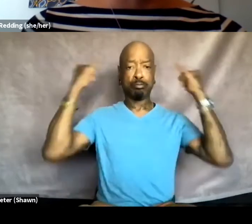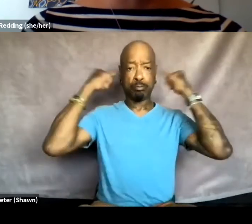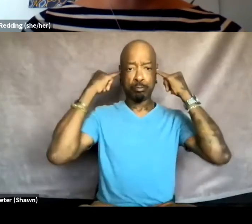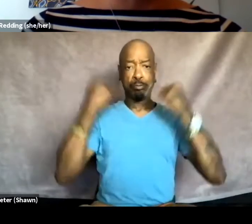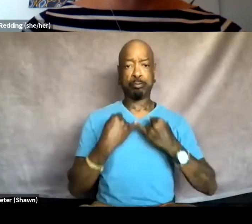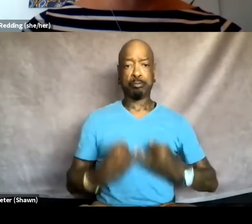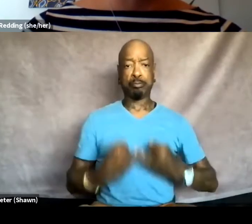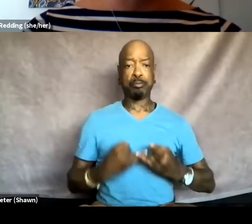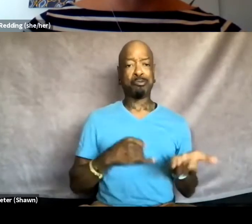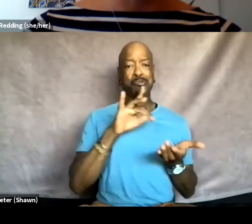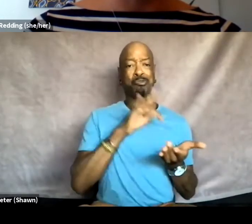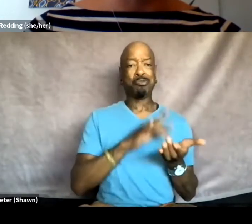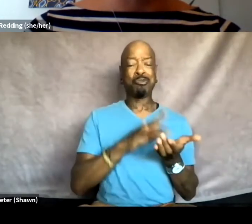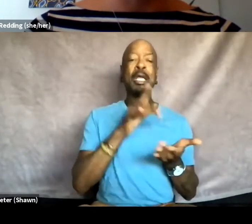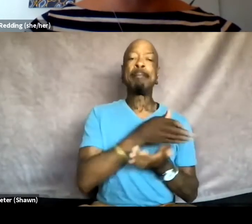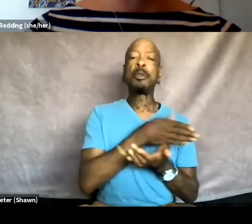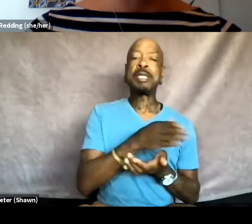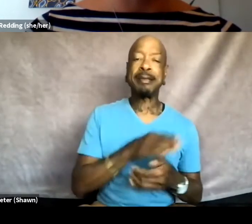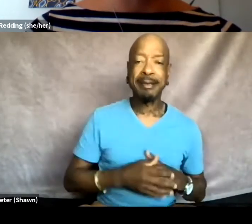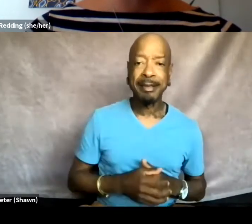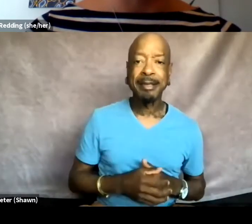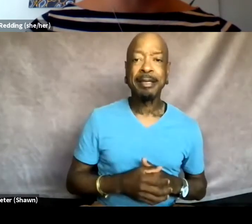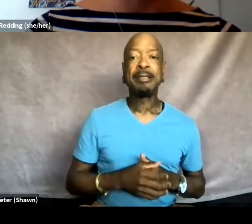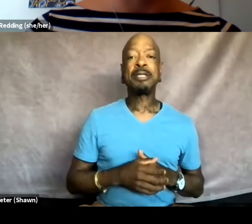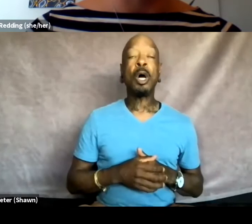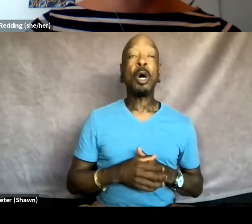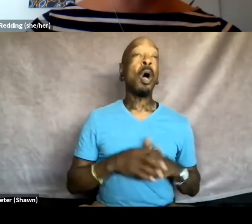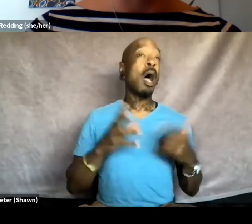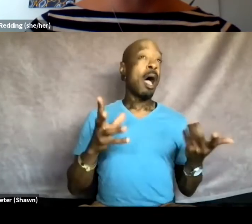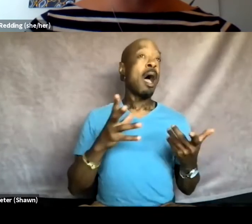using my phone but I'm not actually using it, I spend a lot of time.